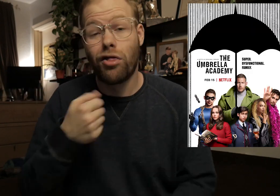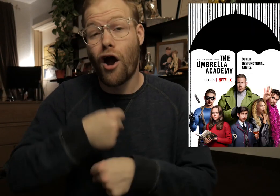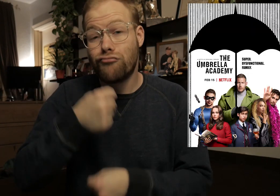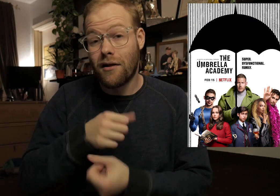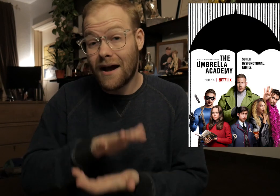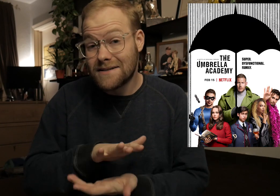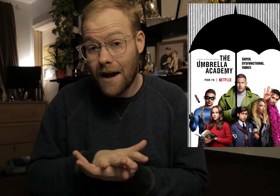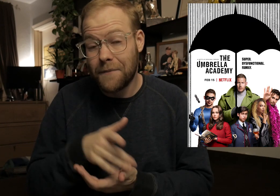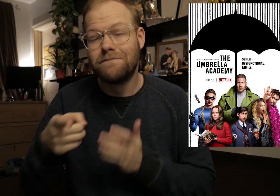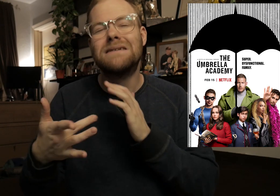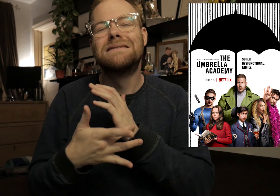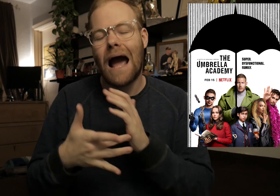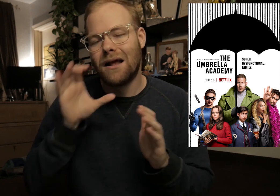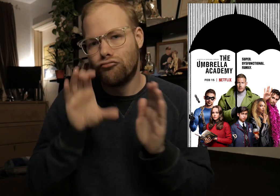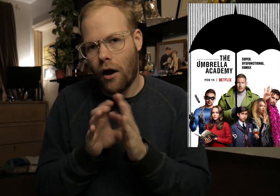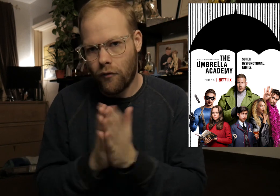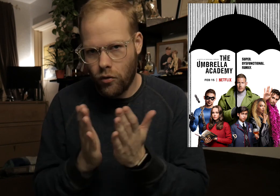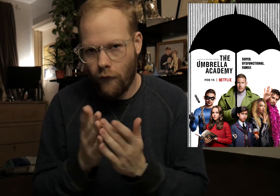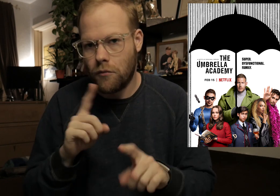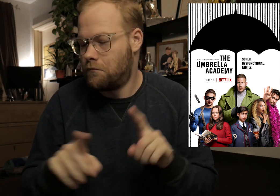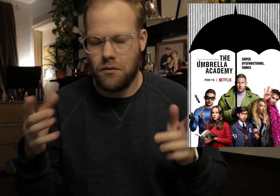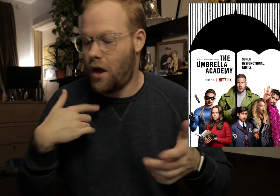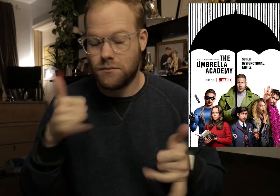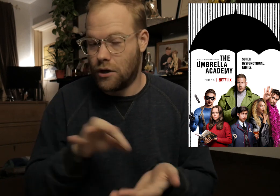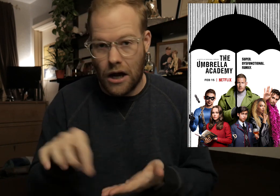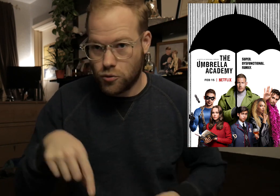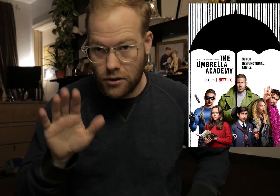The Umbrella Academy. It's technically a graphic novel, but I'm still counting this.